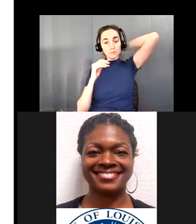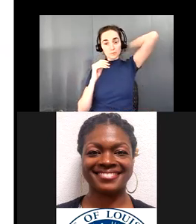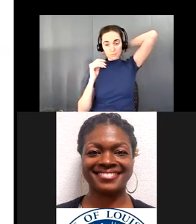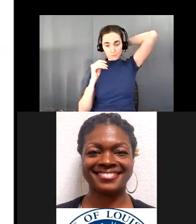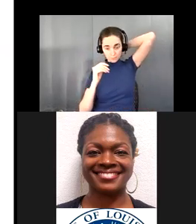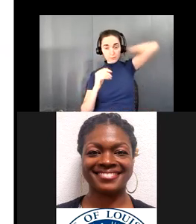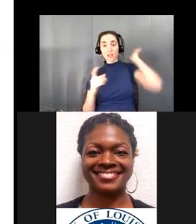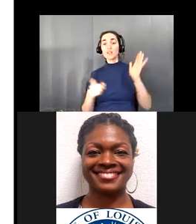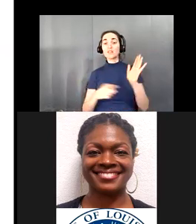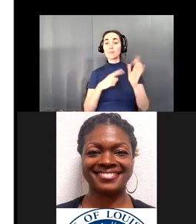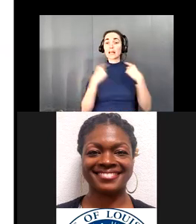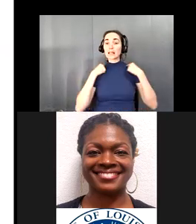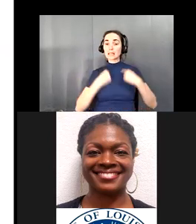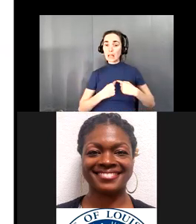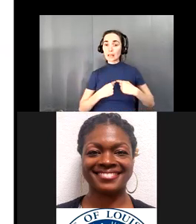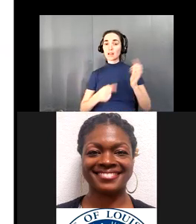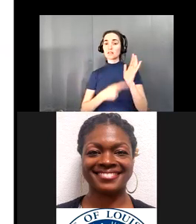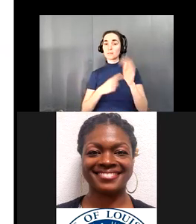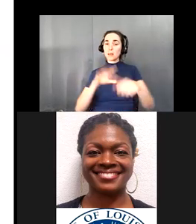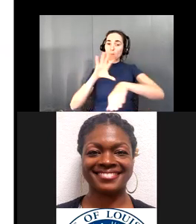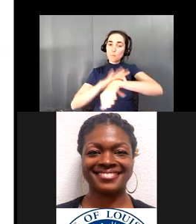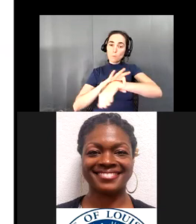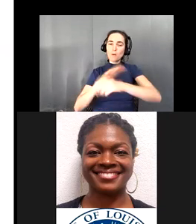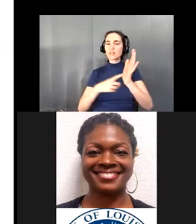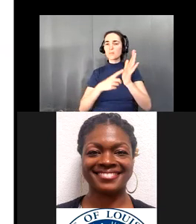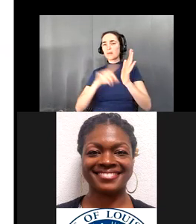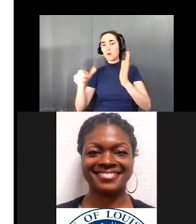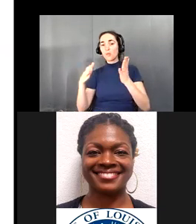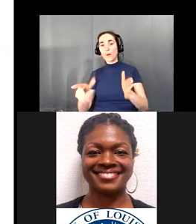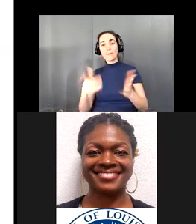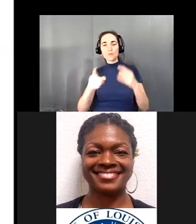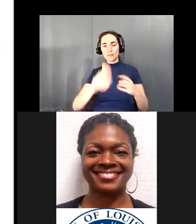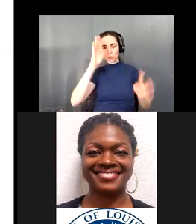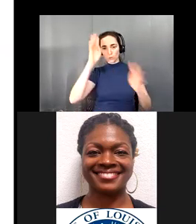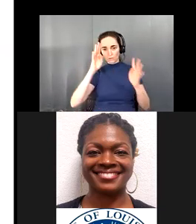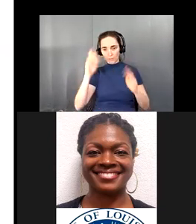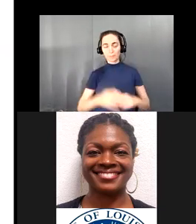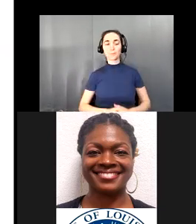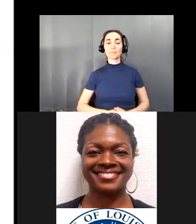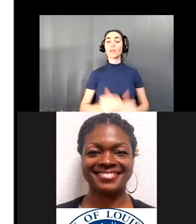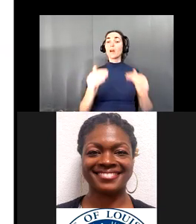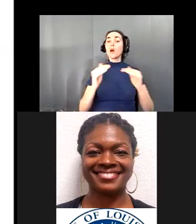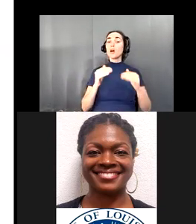be somewhere else and you may have to get creative with that develop your safety plan during IP this could happen during schools, statistically,